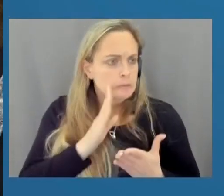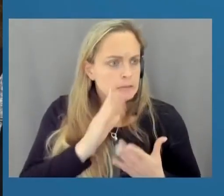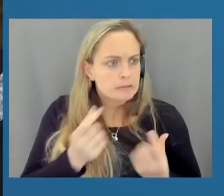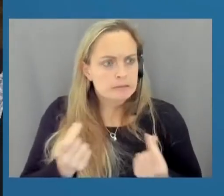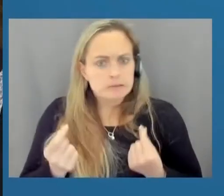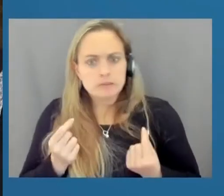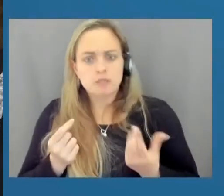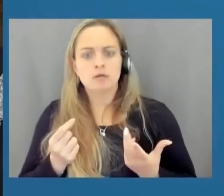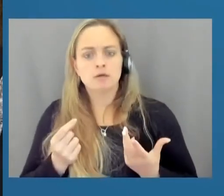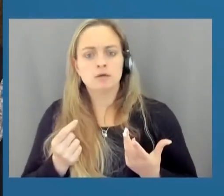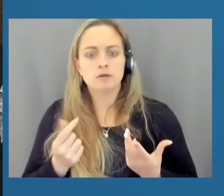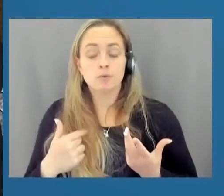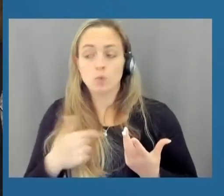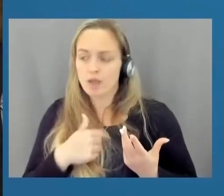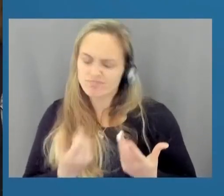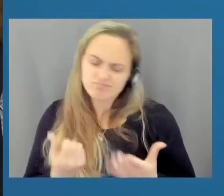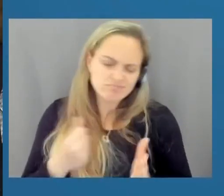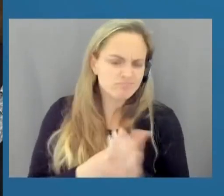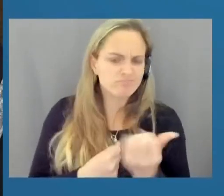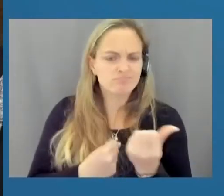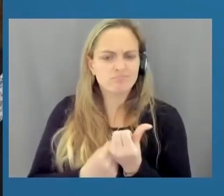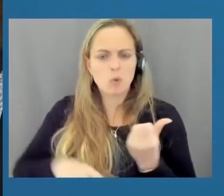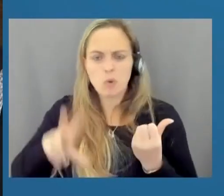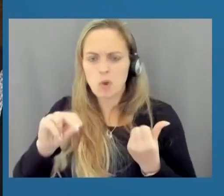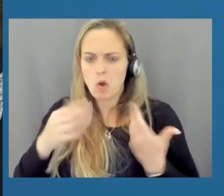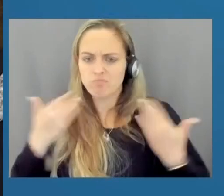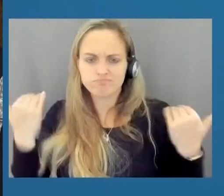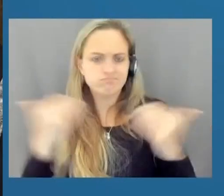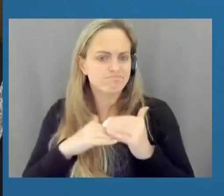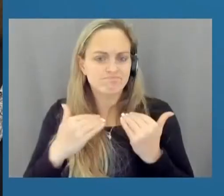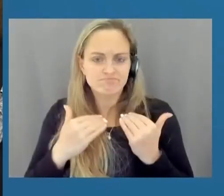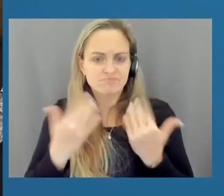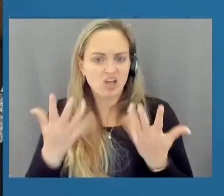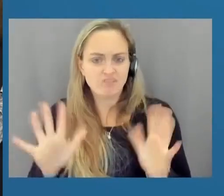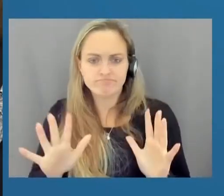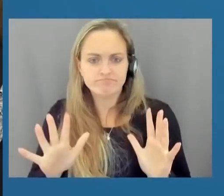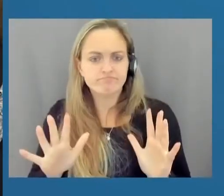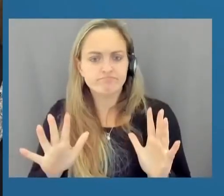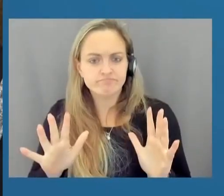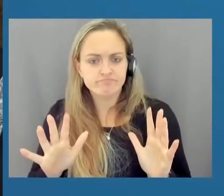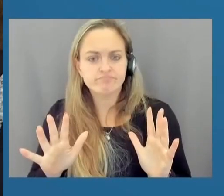And we stood up and said no more and that we together have invested over $2 billion